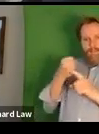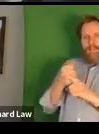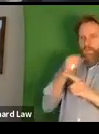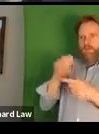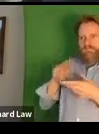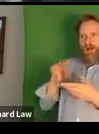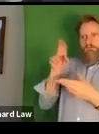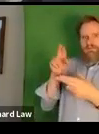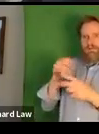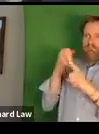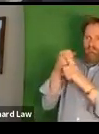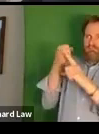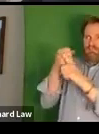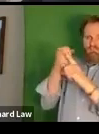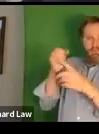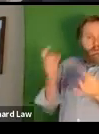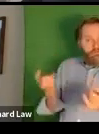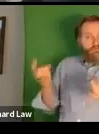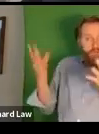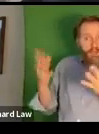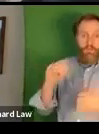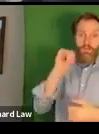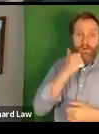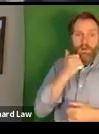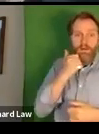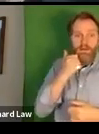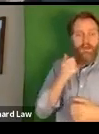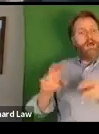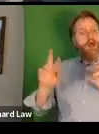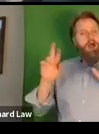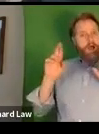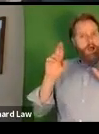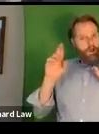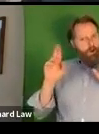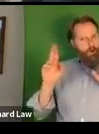action if we have to so I hope they see sense, but the single quickest